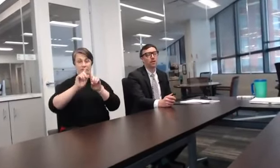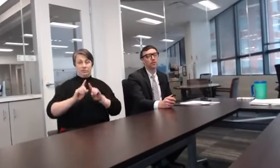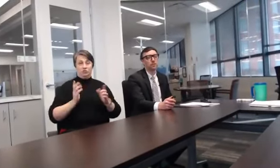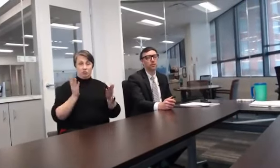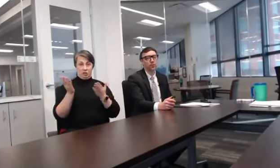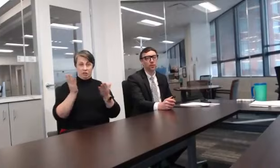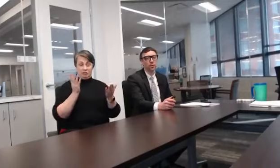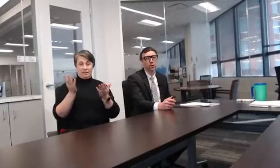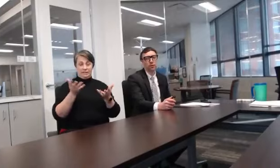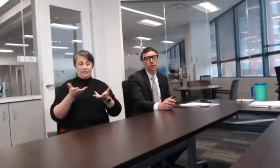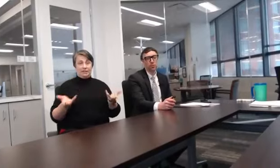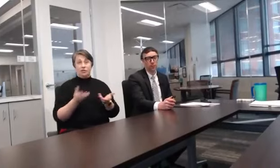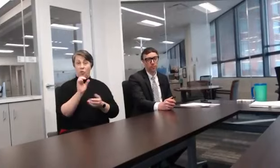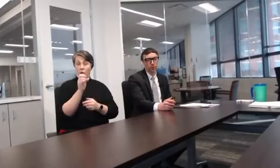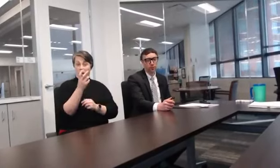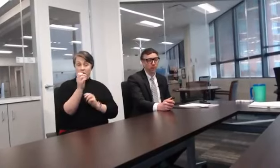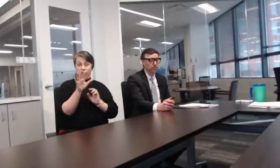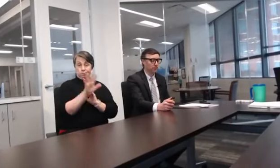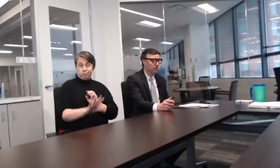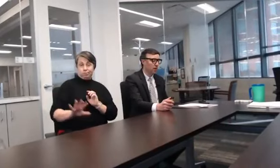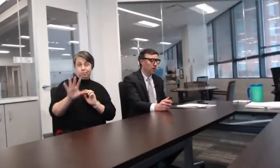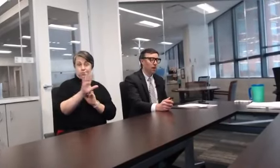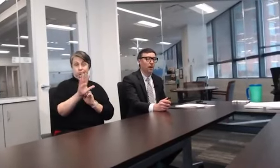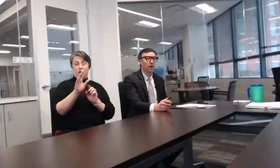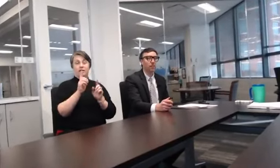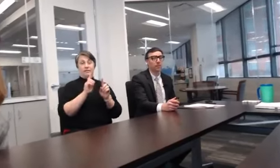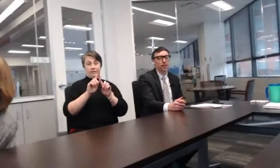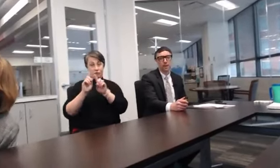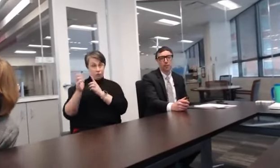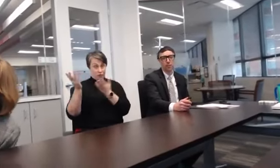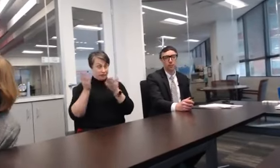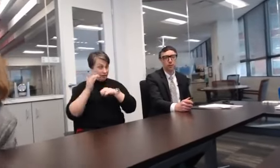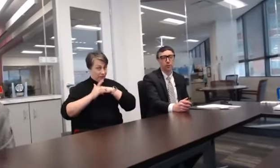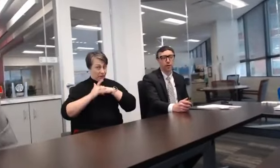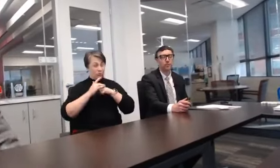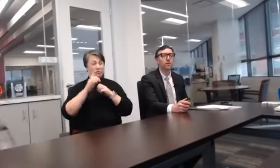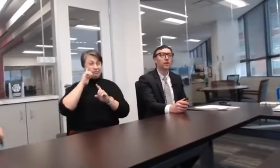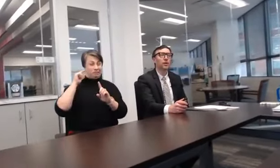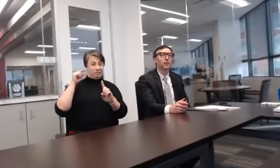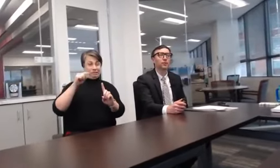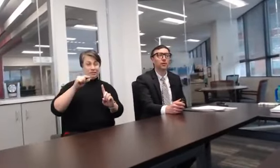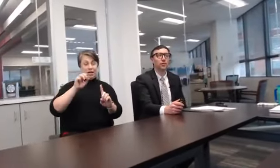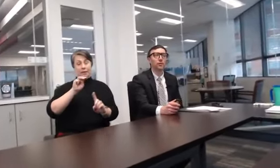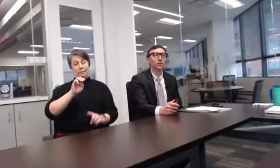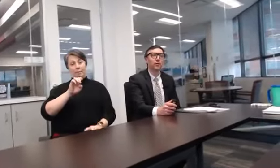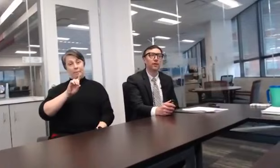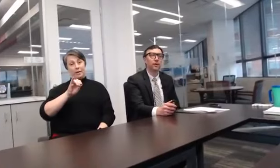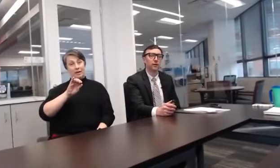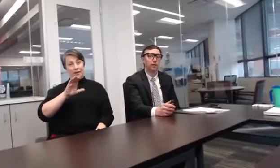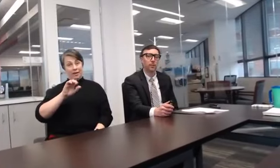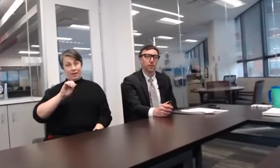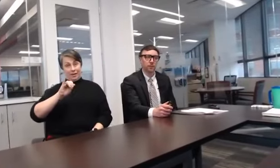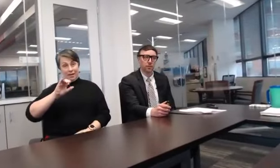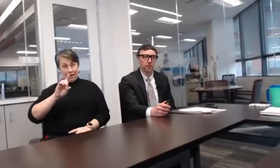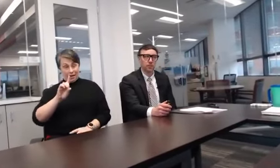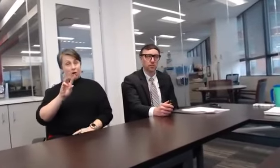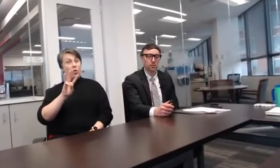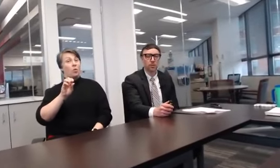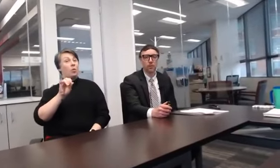And specifically the waiver programs, the Medicaid Waiver programs. So in the Developmental Disability System,